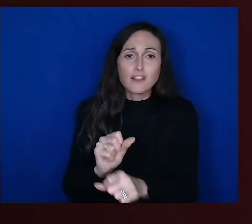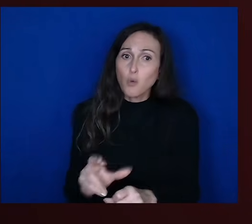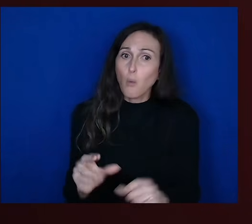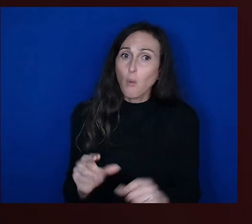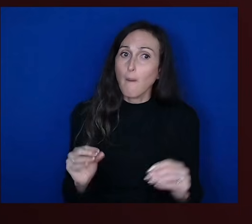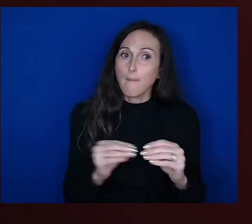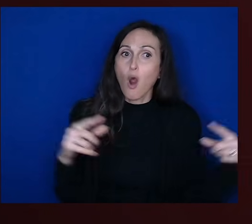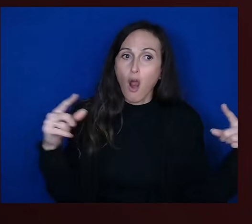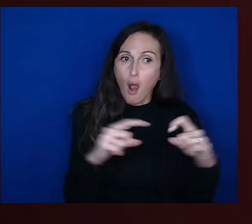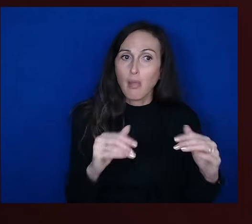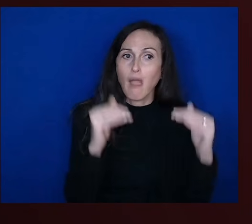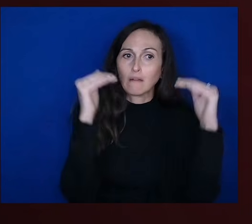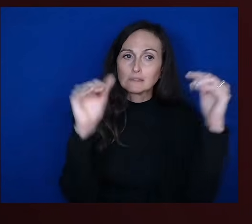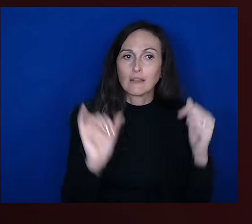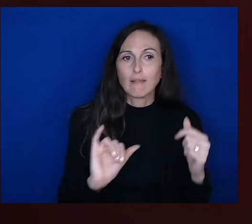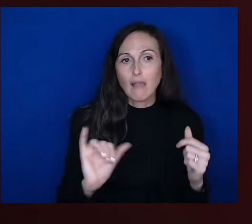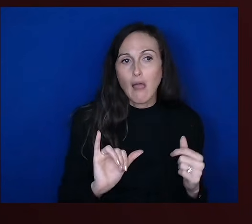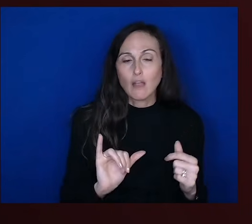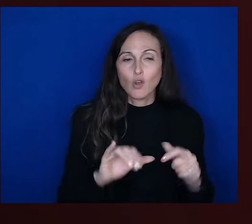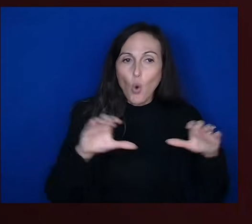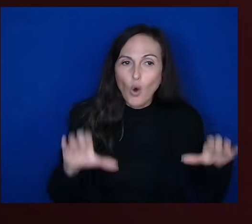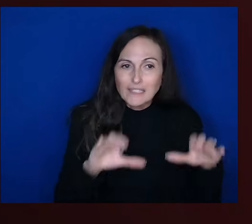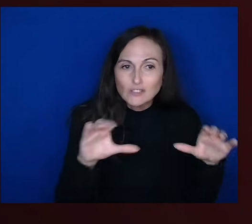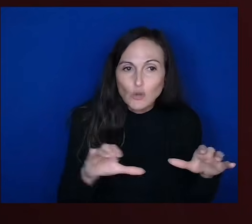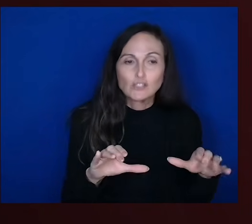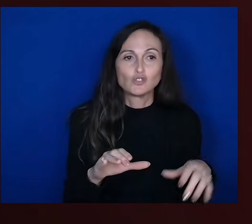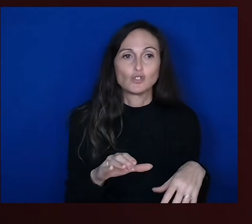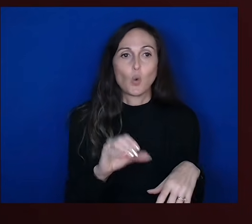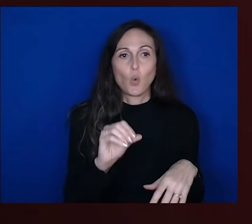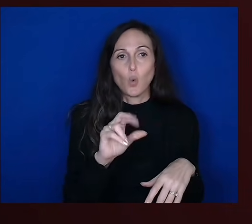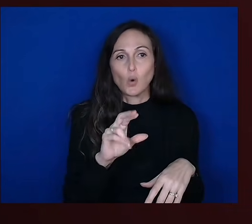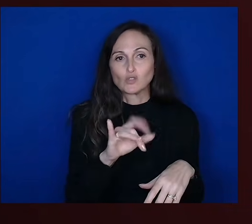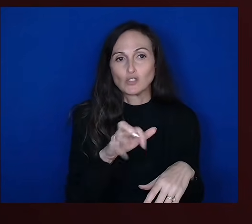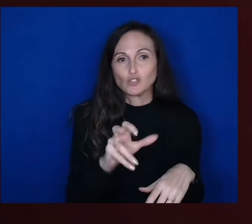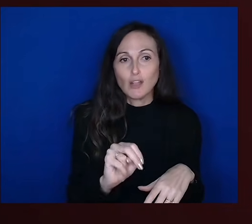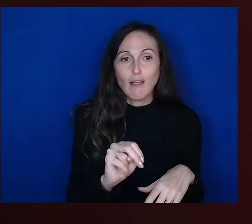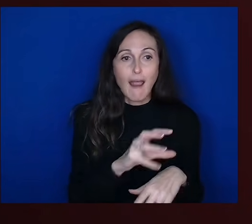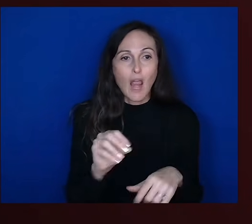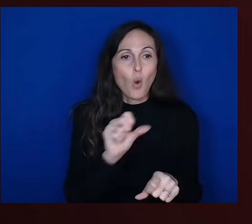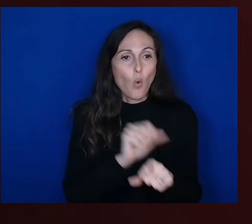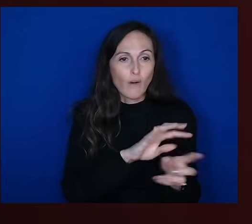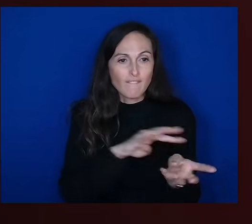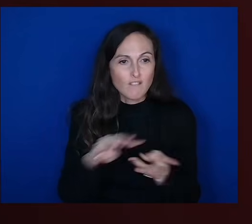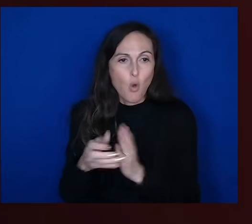like orchestration and workflow automation.